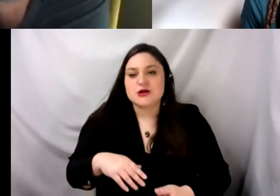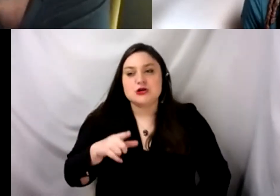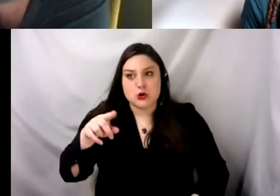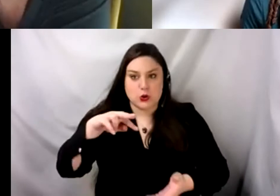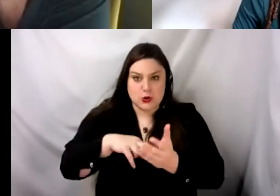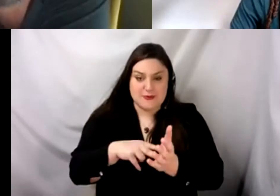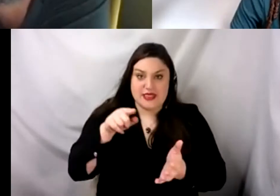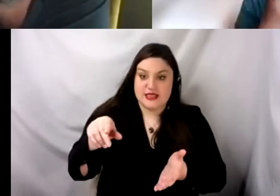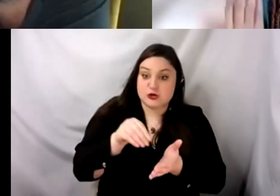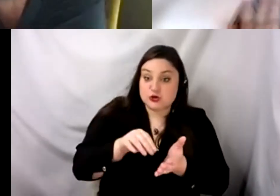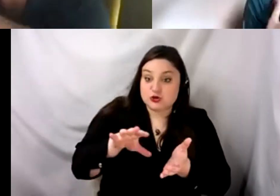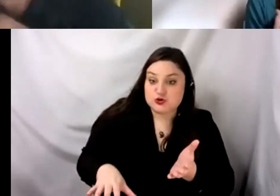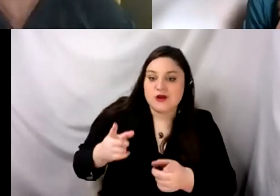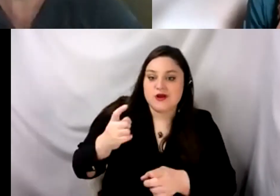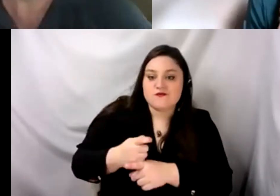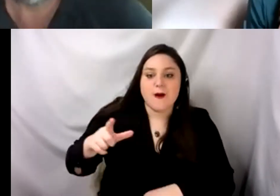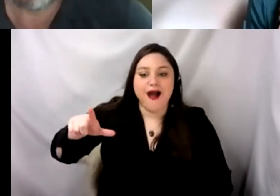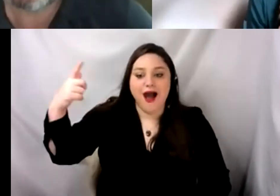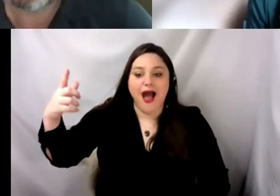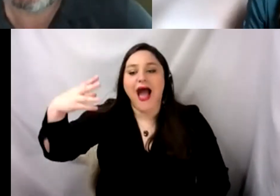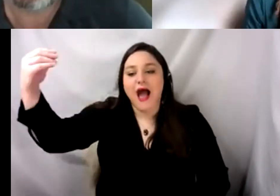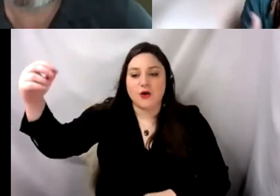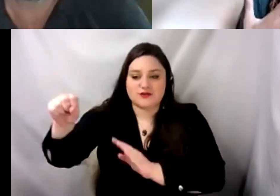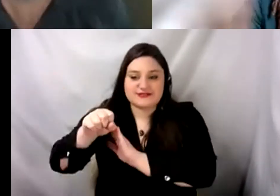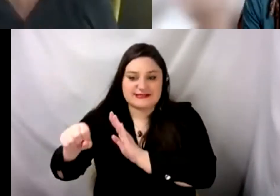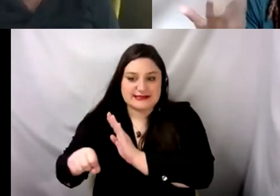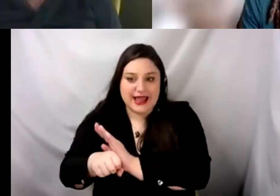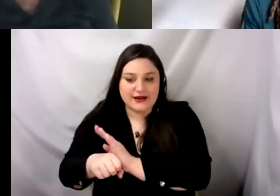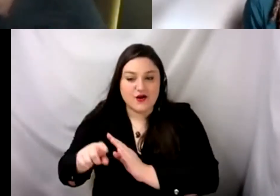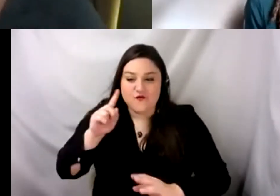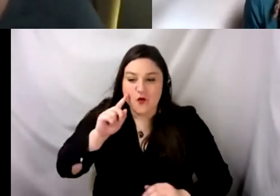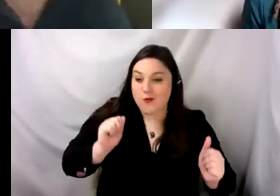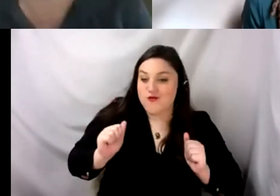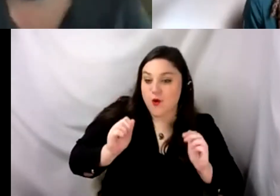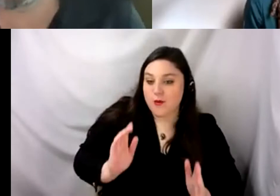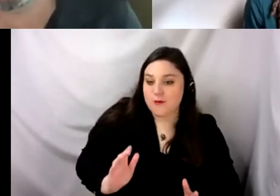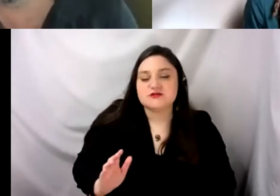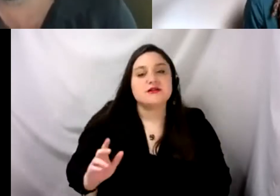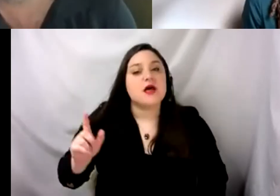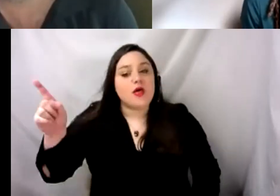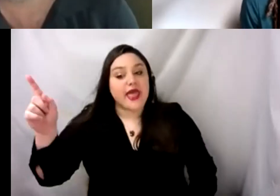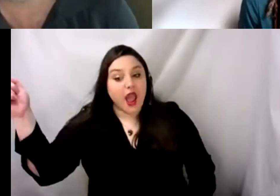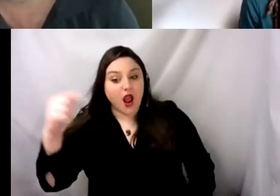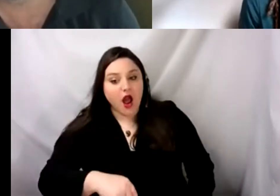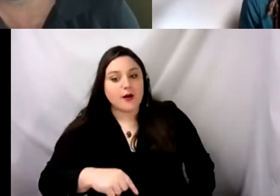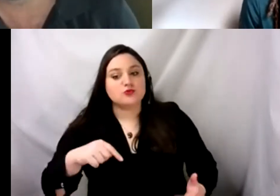. CANDACE: Well yes. To take classes. Training. GONZALO: To go to school?